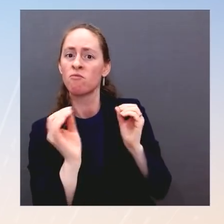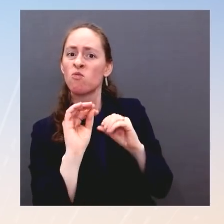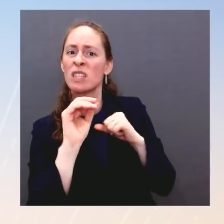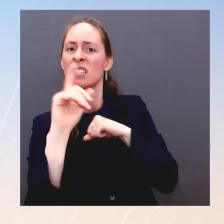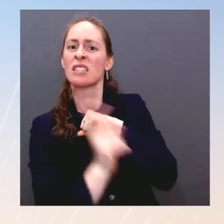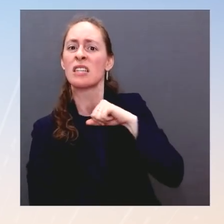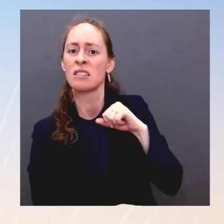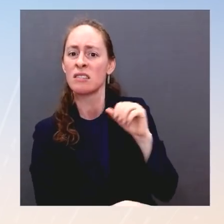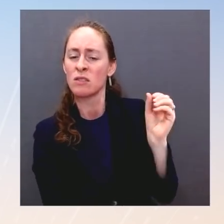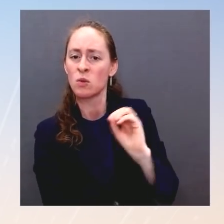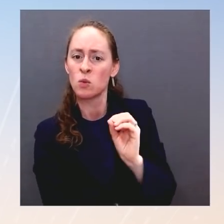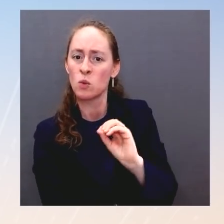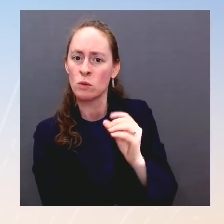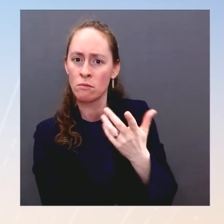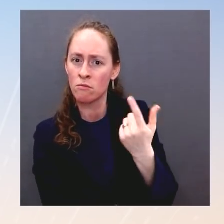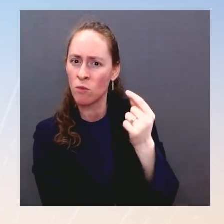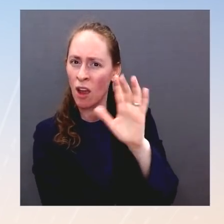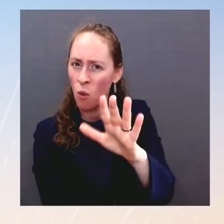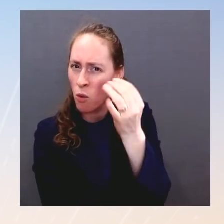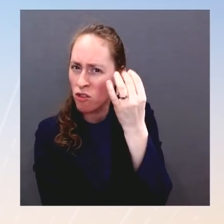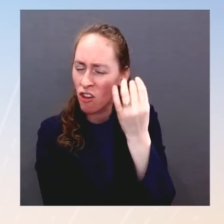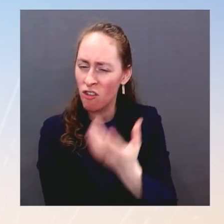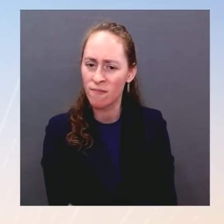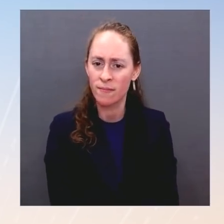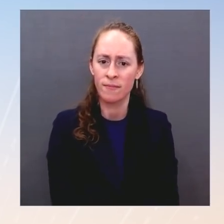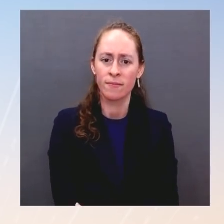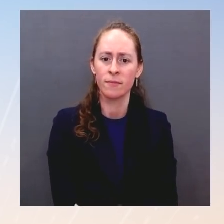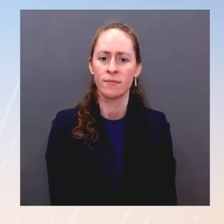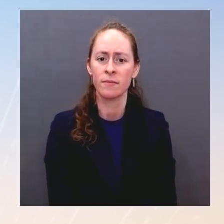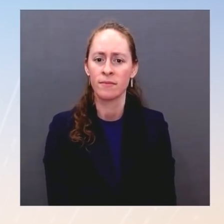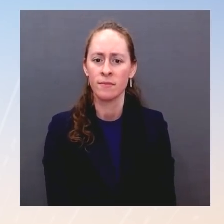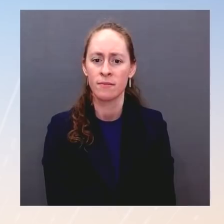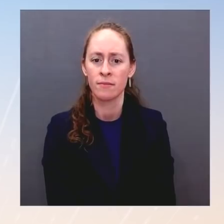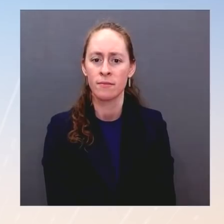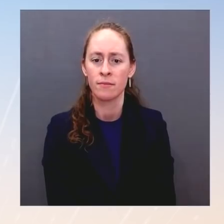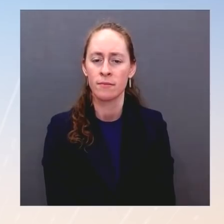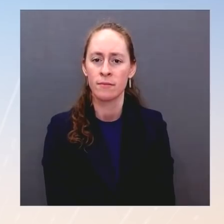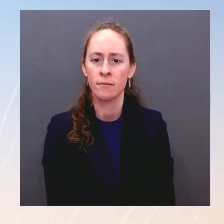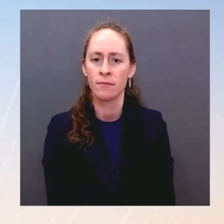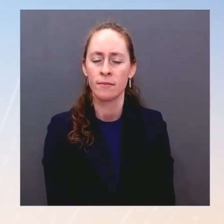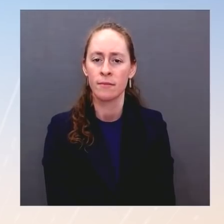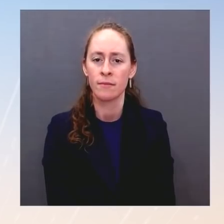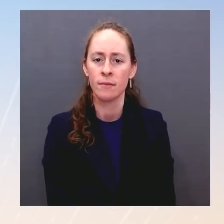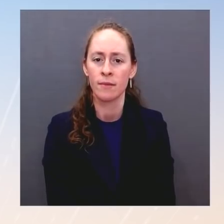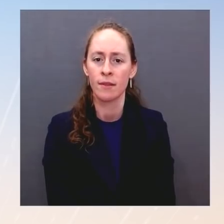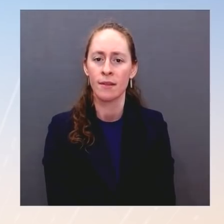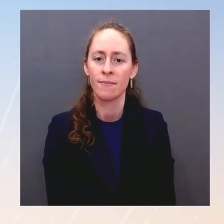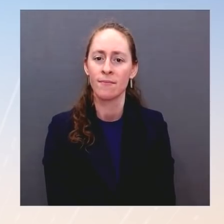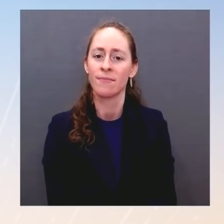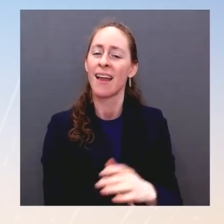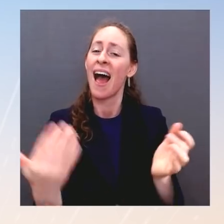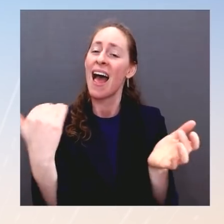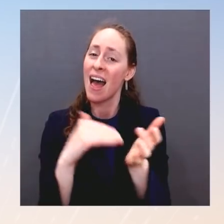is that we are working in close coordination and in lockstep with our European counterparts. It does not mean everything is identical;